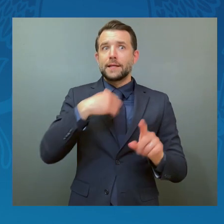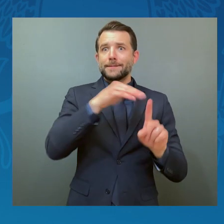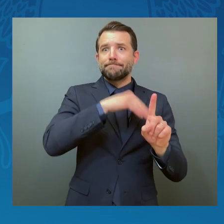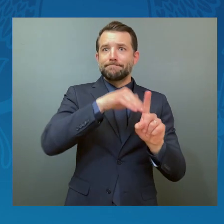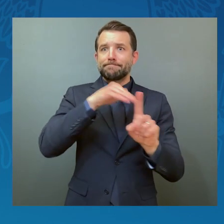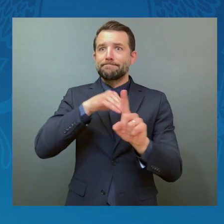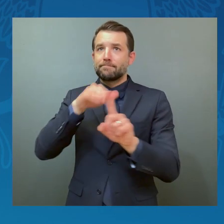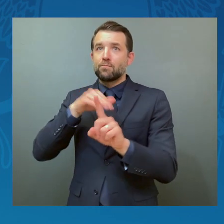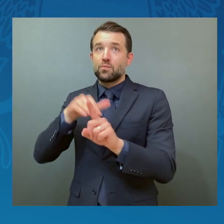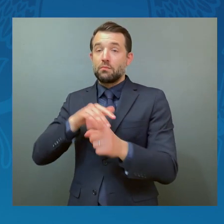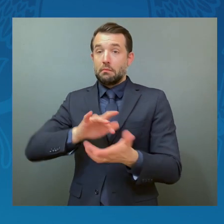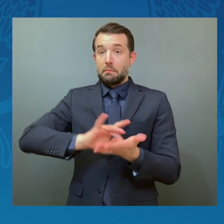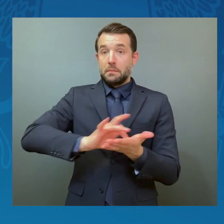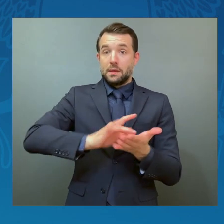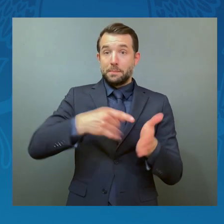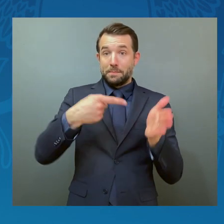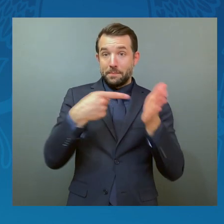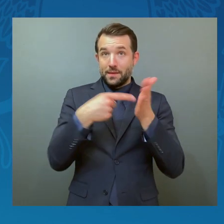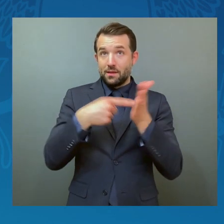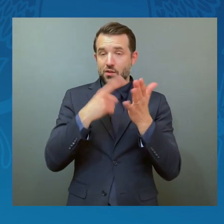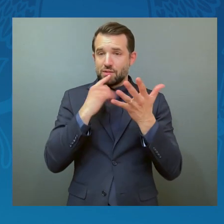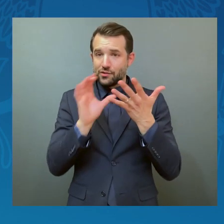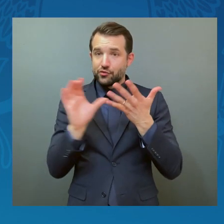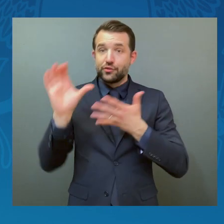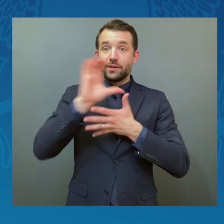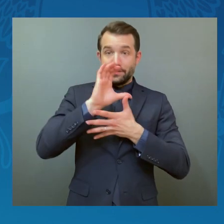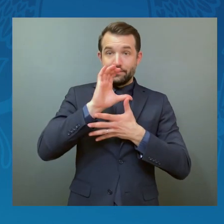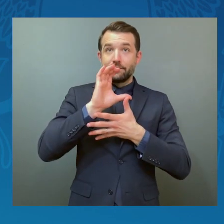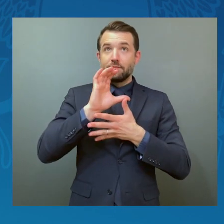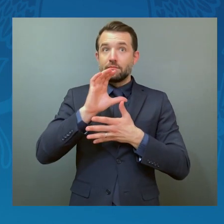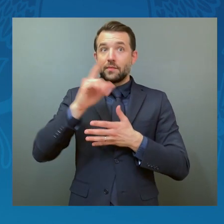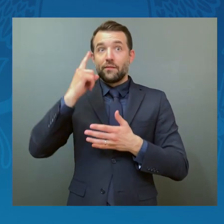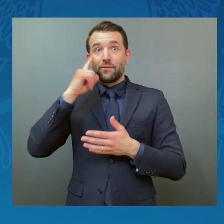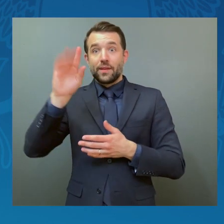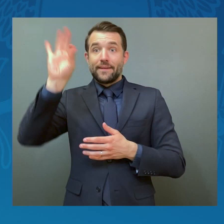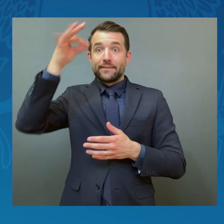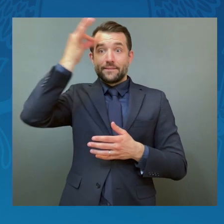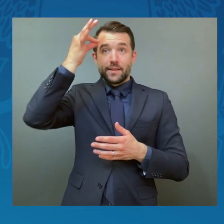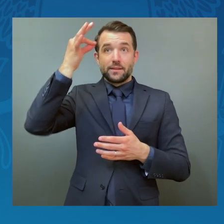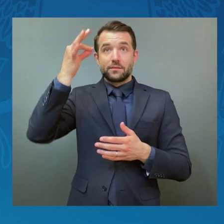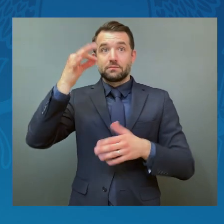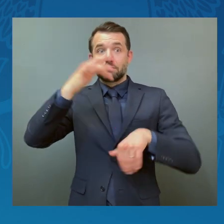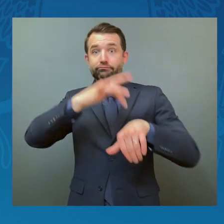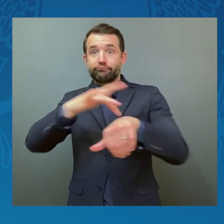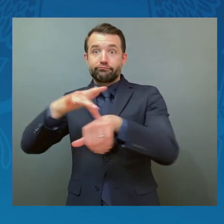as a factor in accessing federal resources. For example, the Department of Agriculture